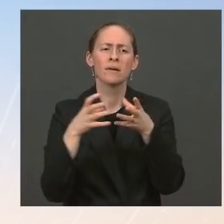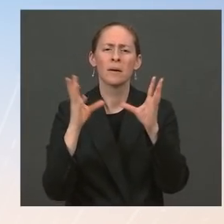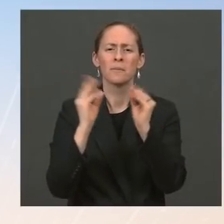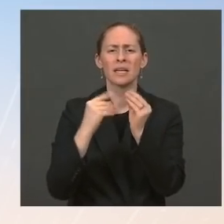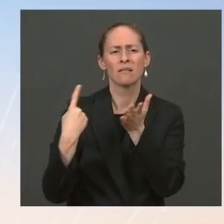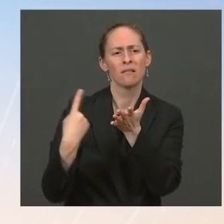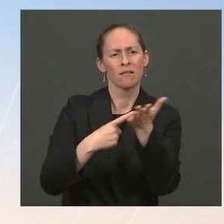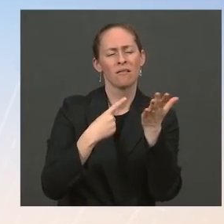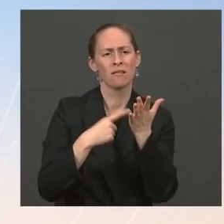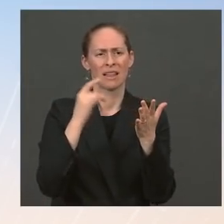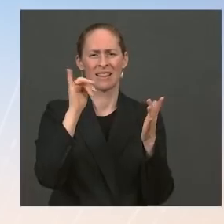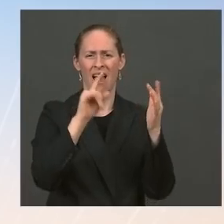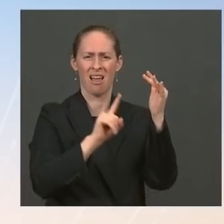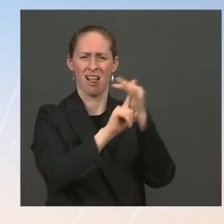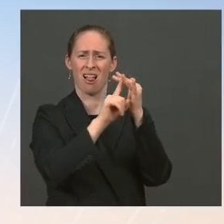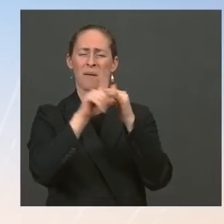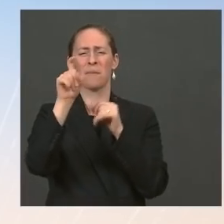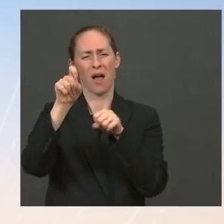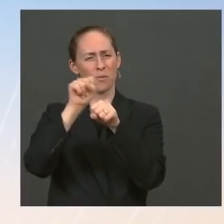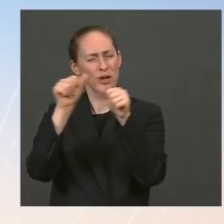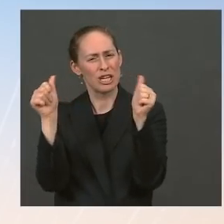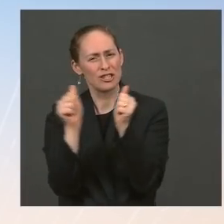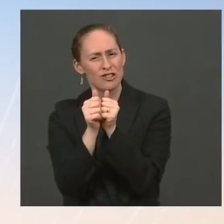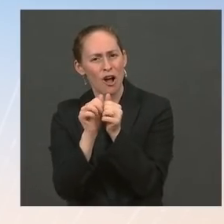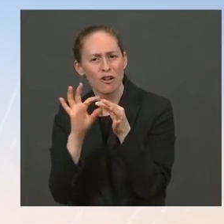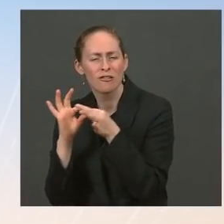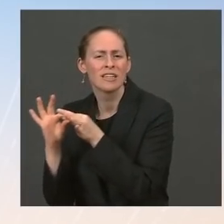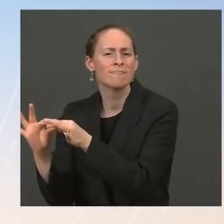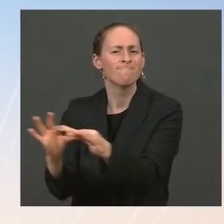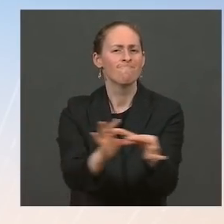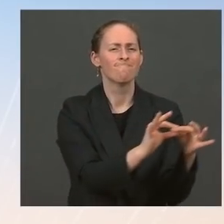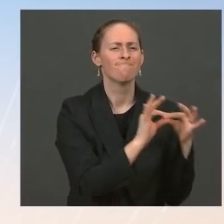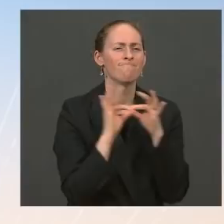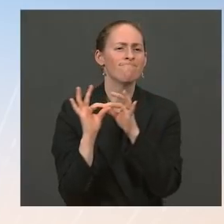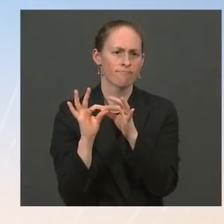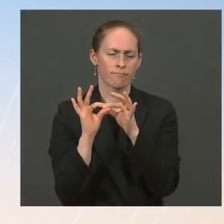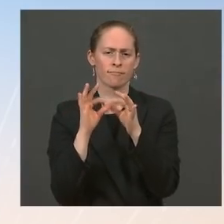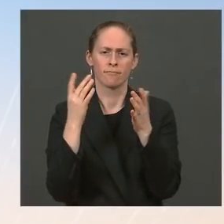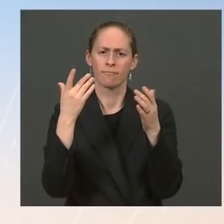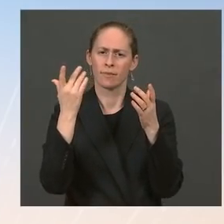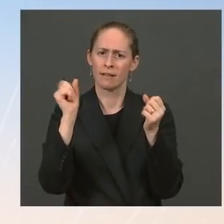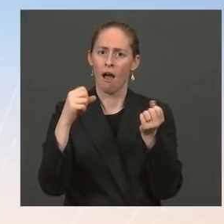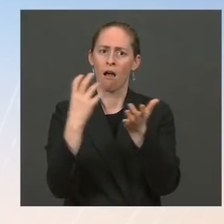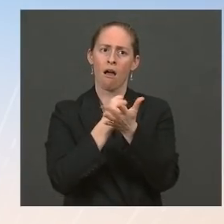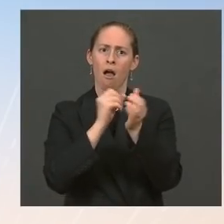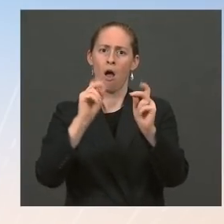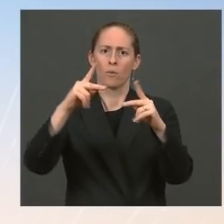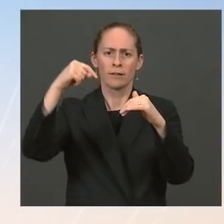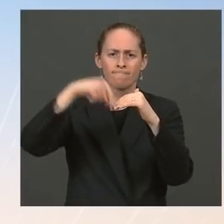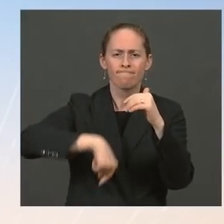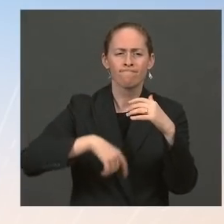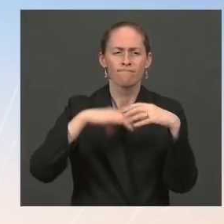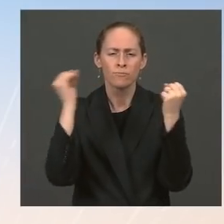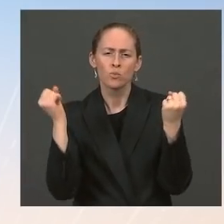So, this is certainly an opportunity today to have a further discussion about it -- about what more can be done. And certainly, more can be done and should be done.